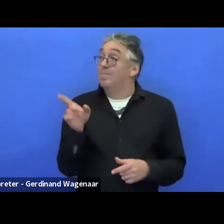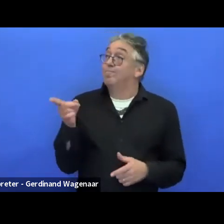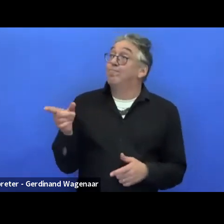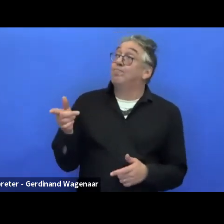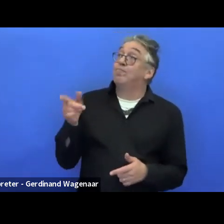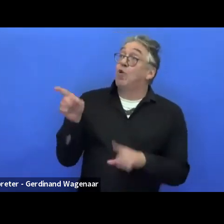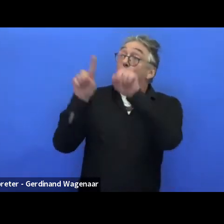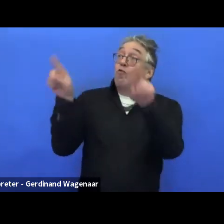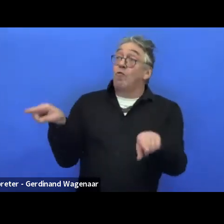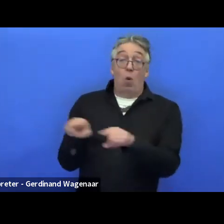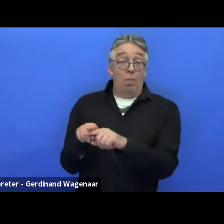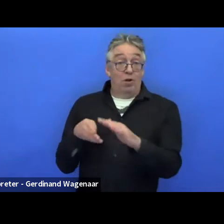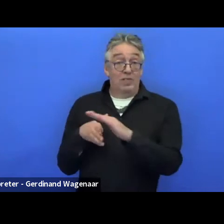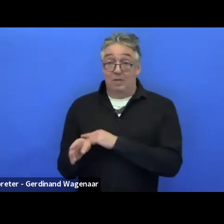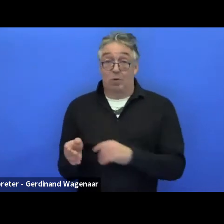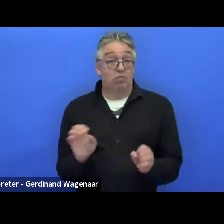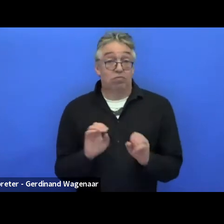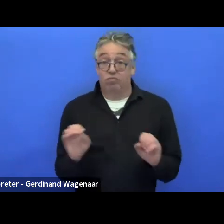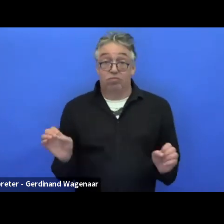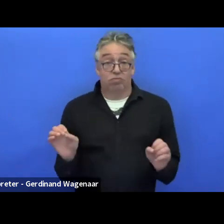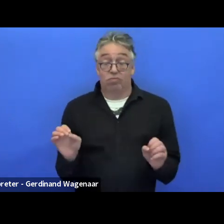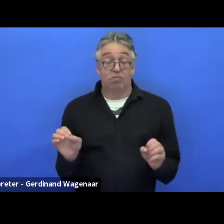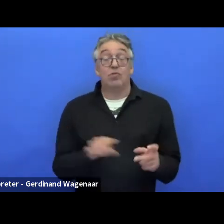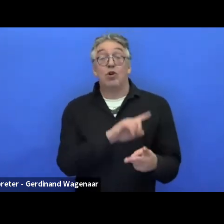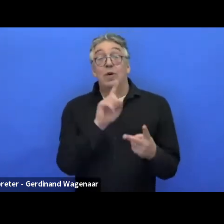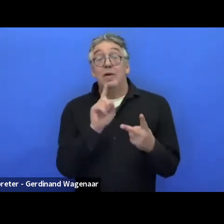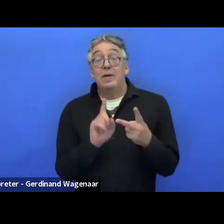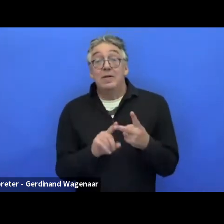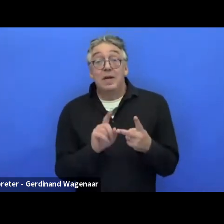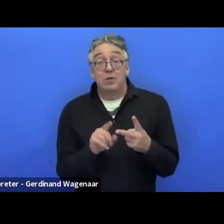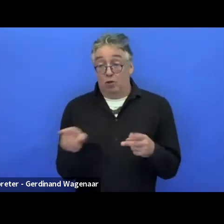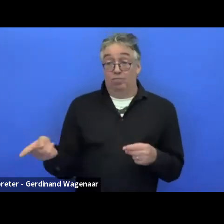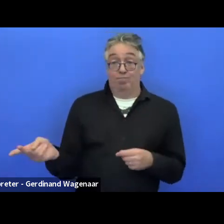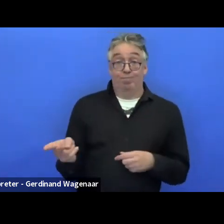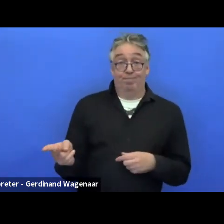What the complainants also said was the reasonable accommodation options